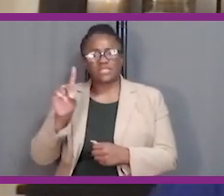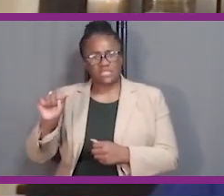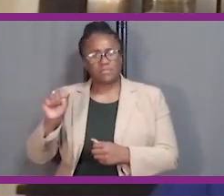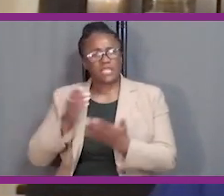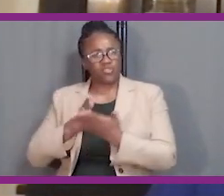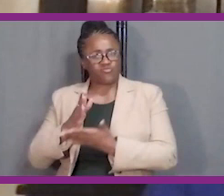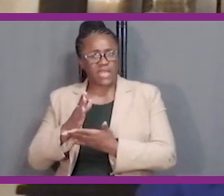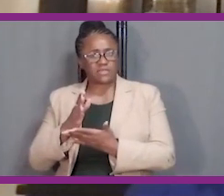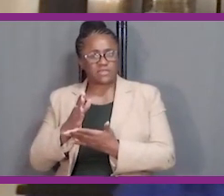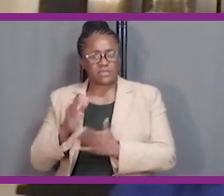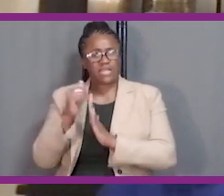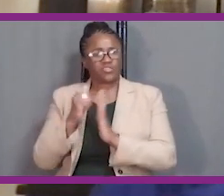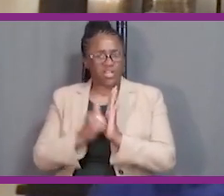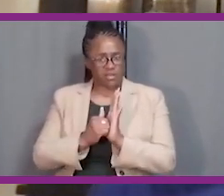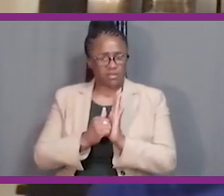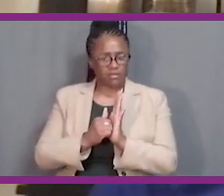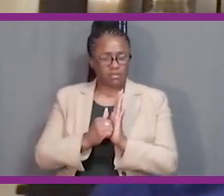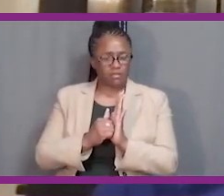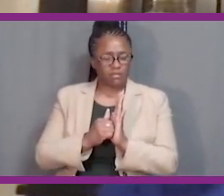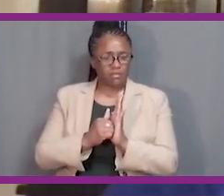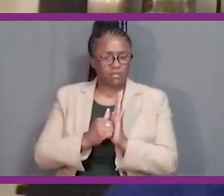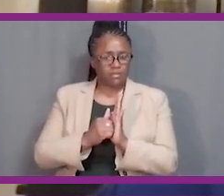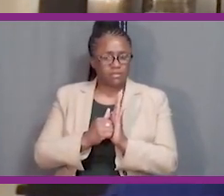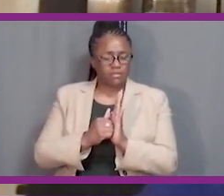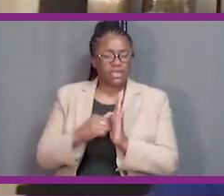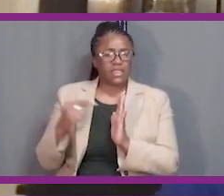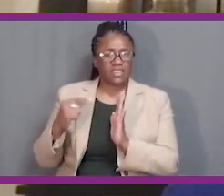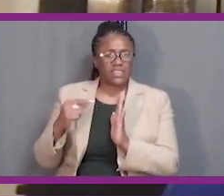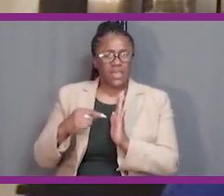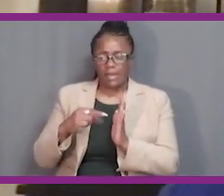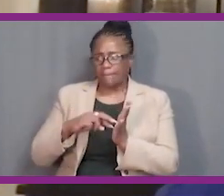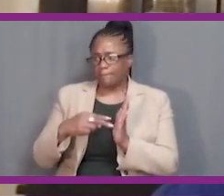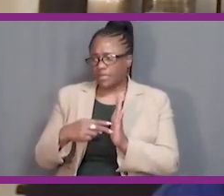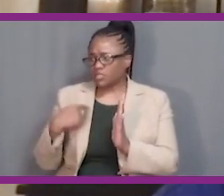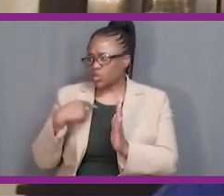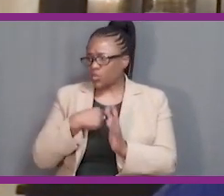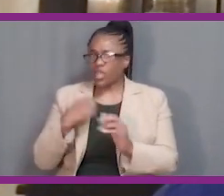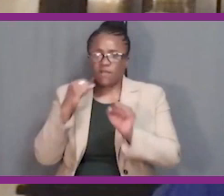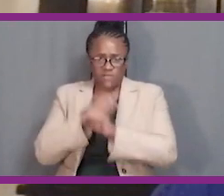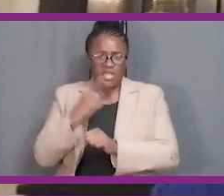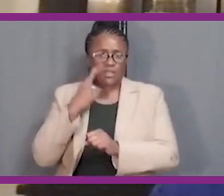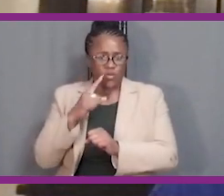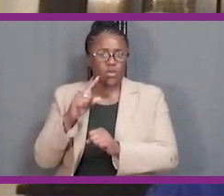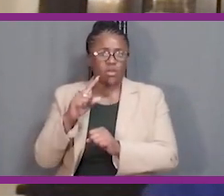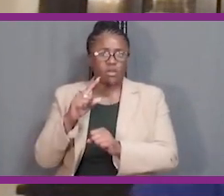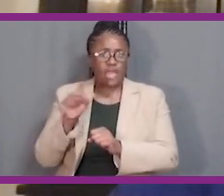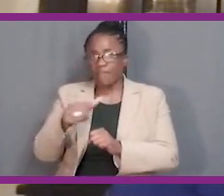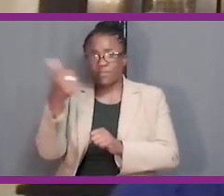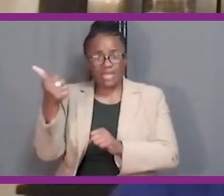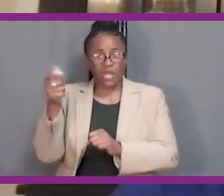we are fighting for what everybody else has and it's somebody else's responsibility to enforce